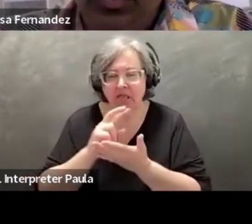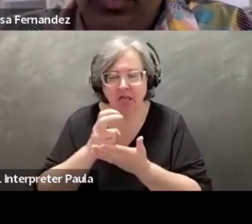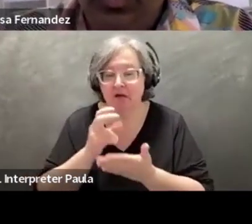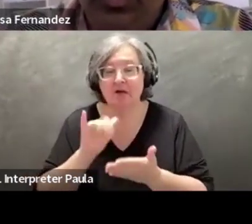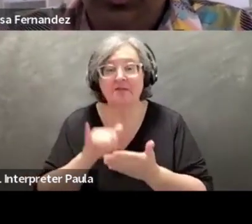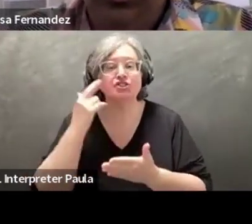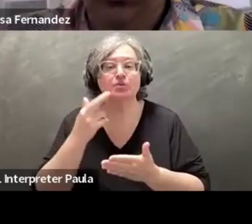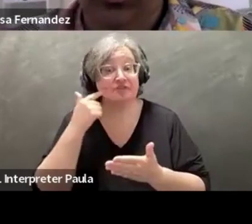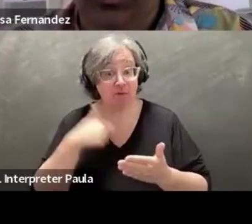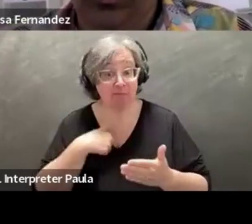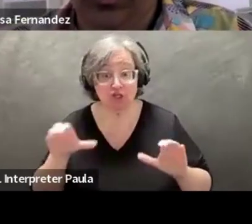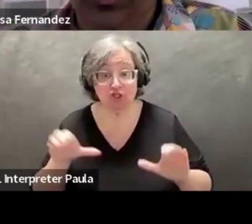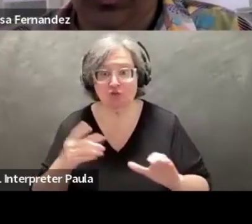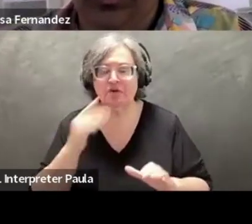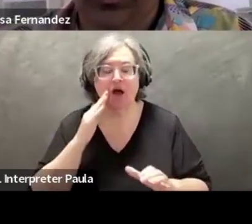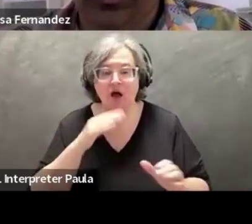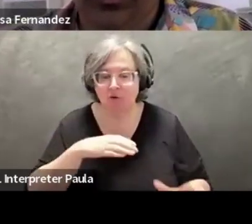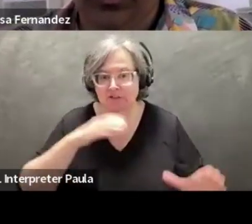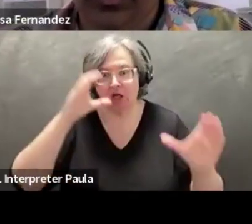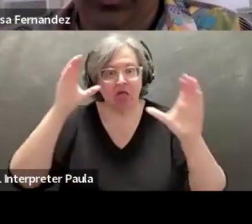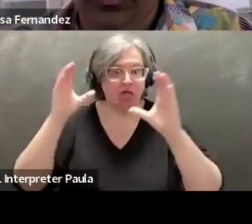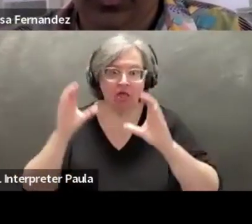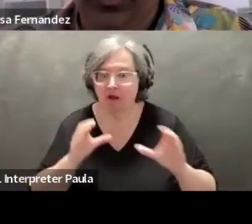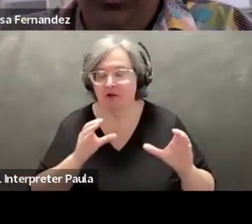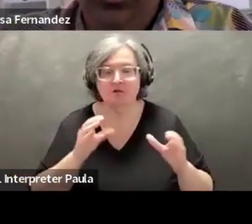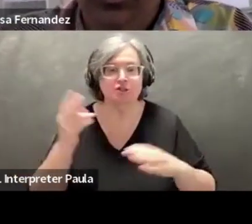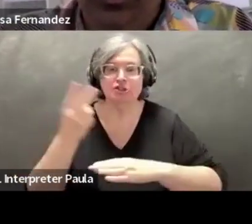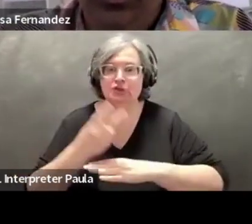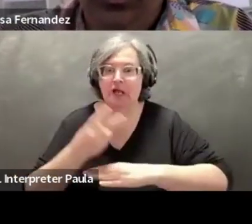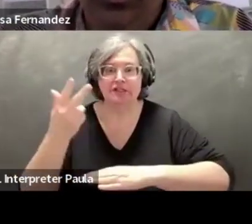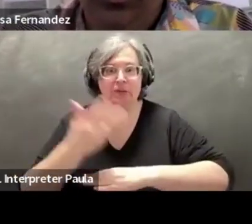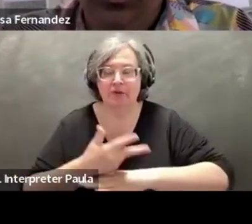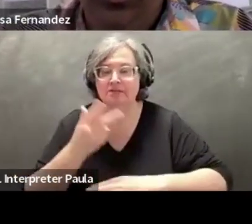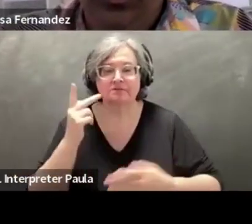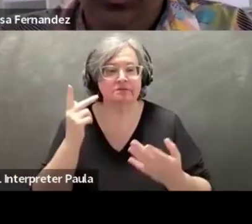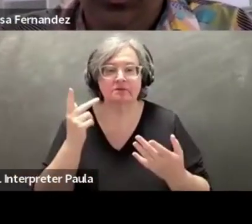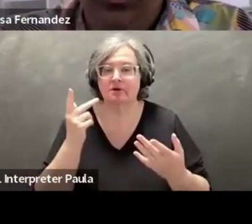do something. Like, I'll stay up for, I'm staying up for two, three days at the time before, and it's like, okay, cool. Well,